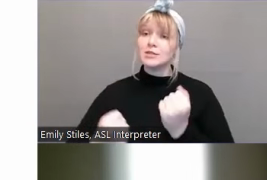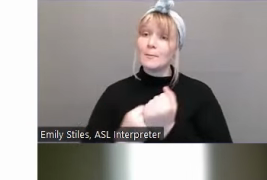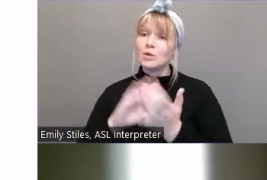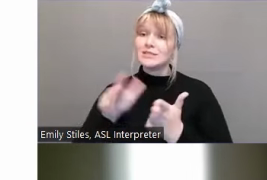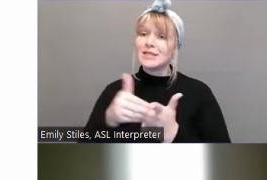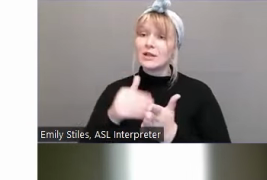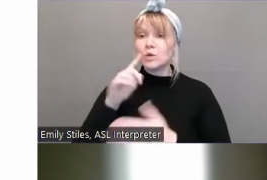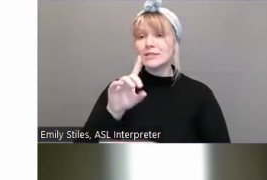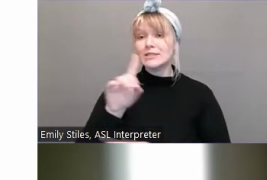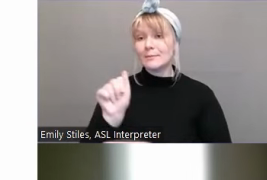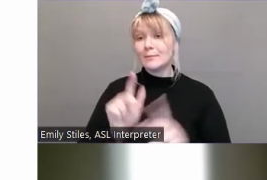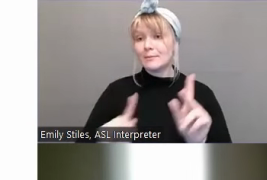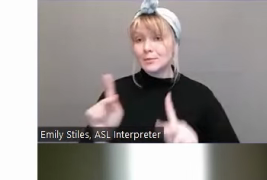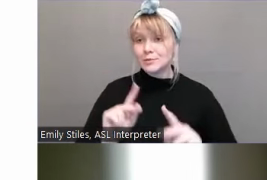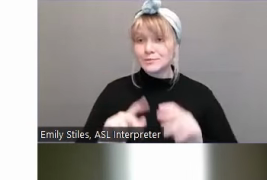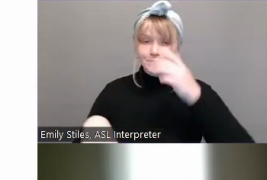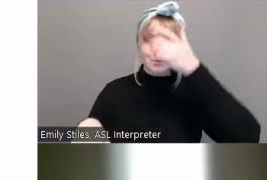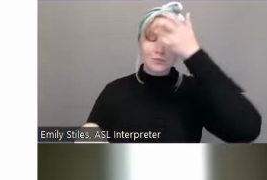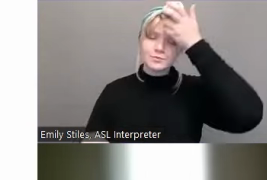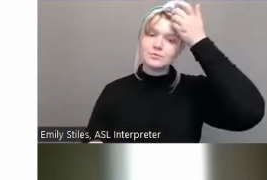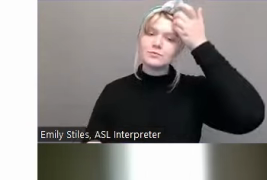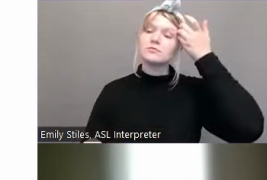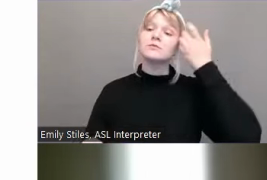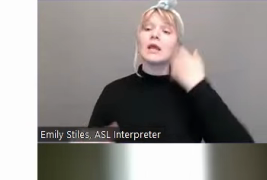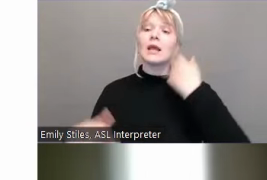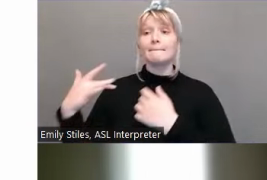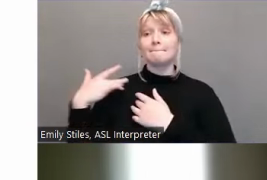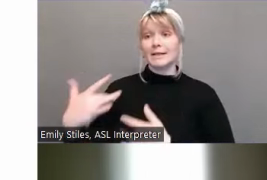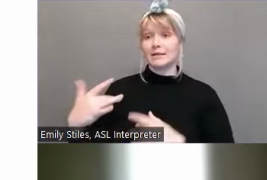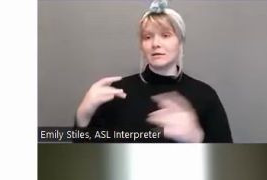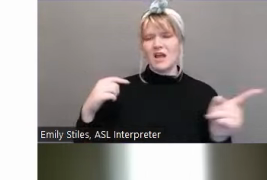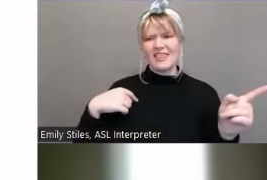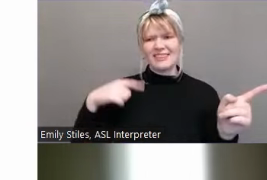Traditionally, I think Erica mentioned it, nonresidential.